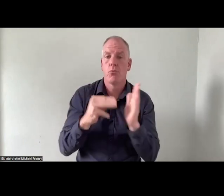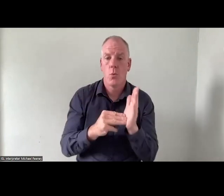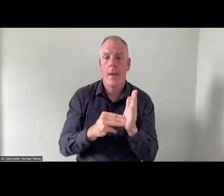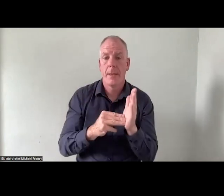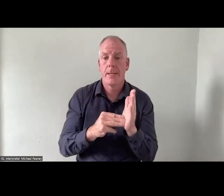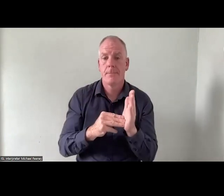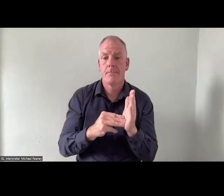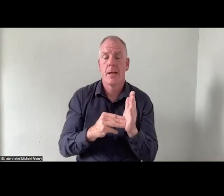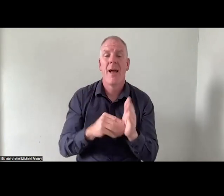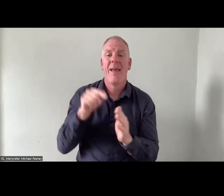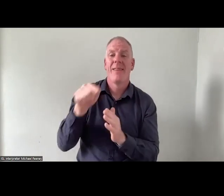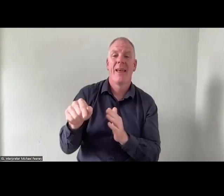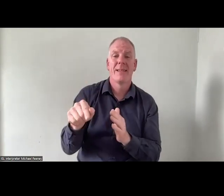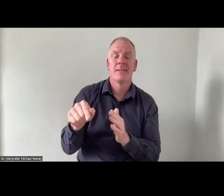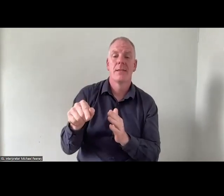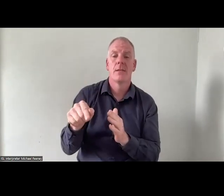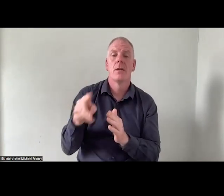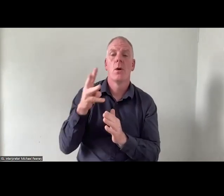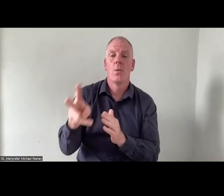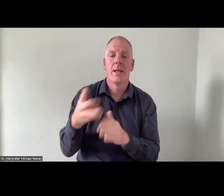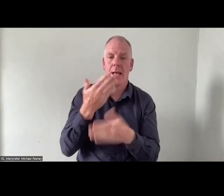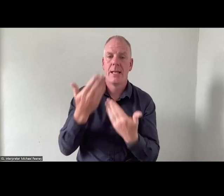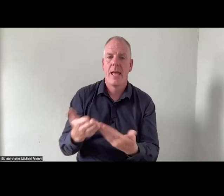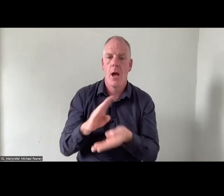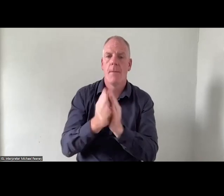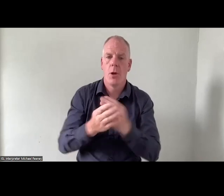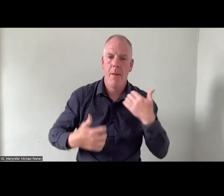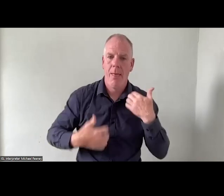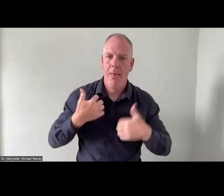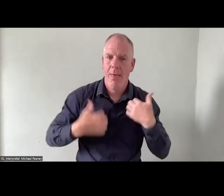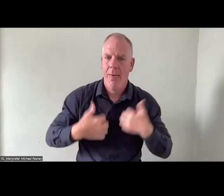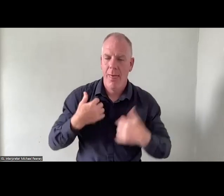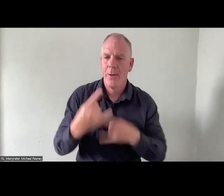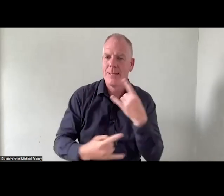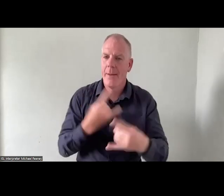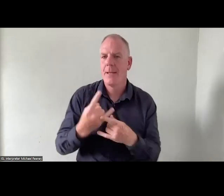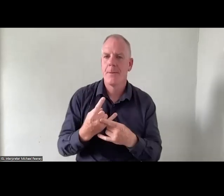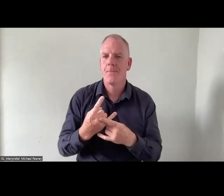and that's where things are now getting quite exciting. We've moved on.